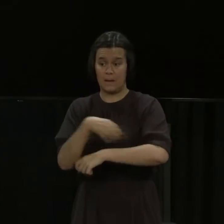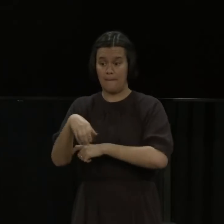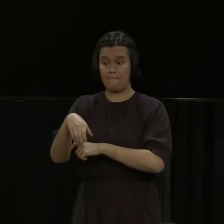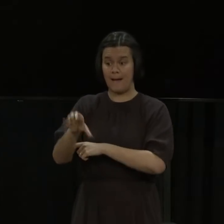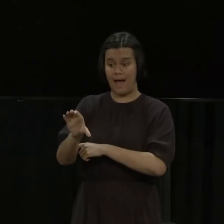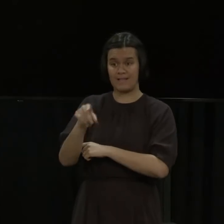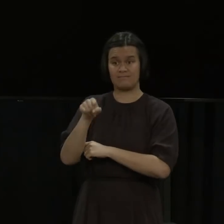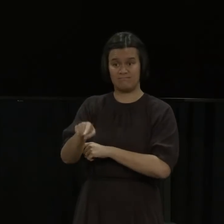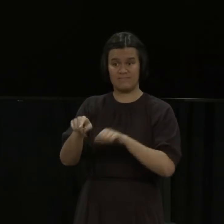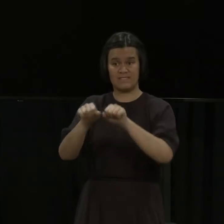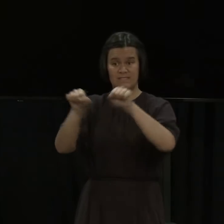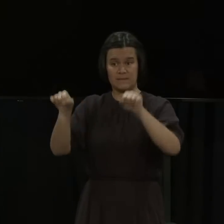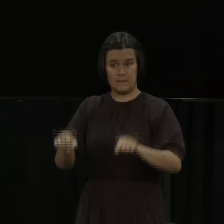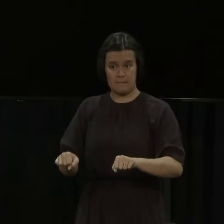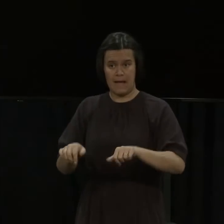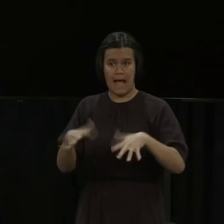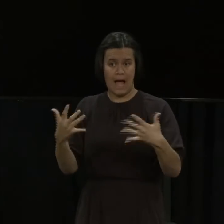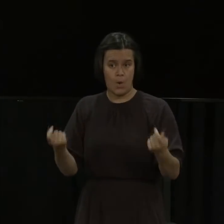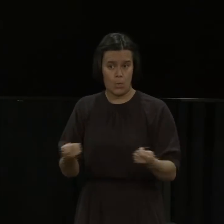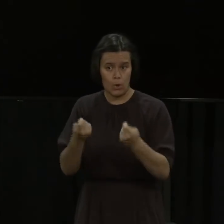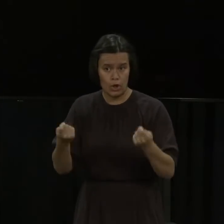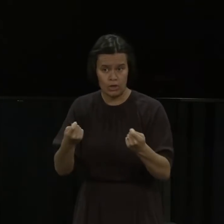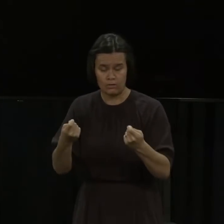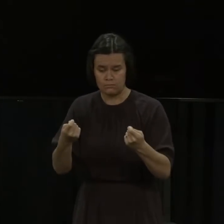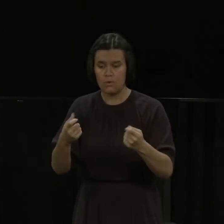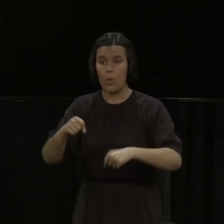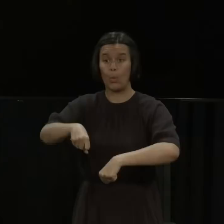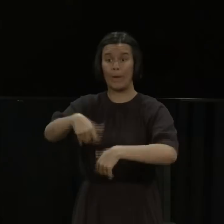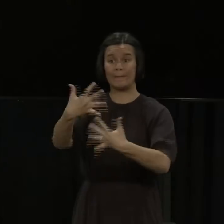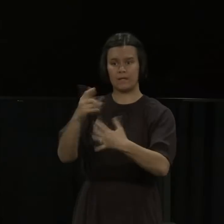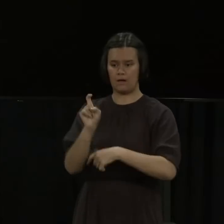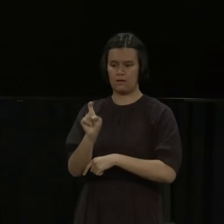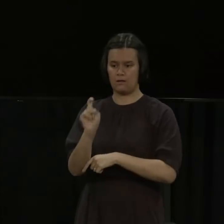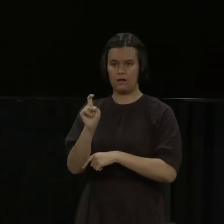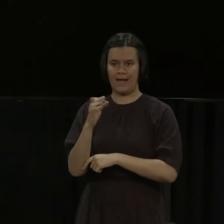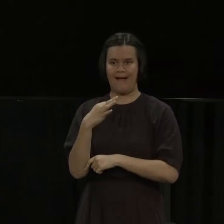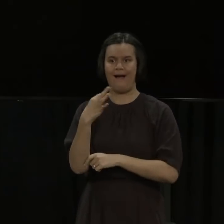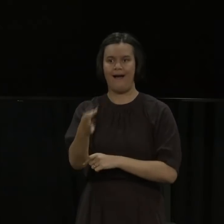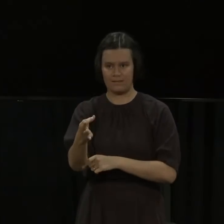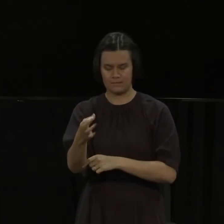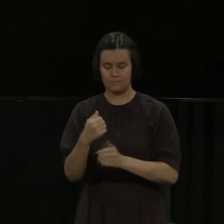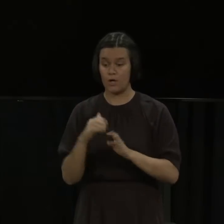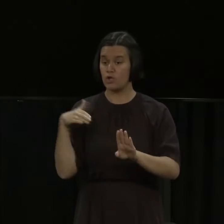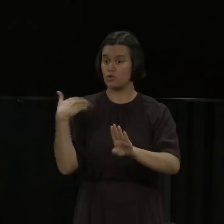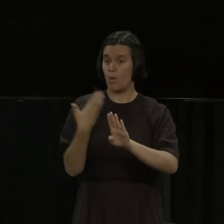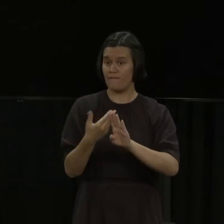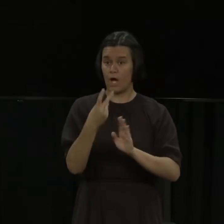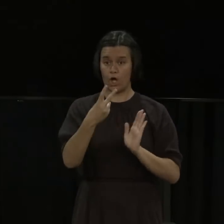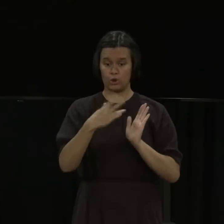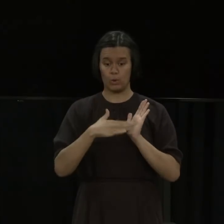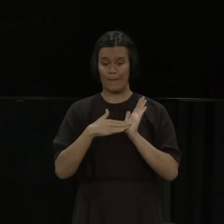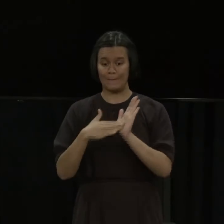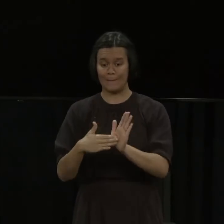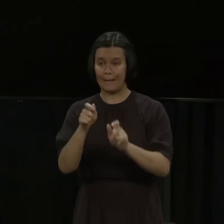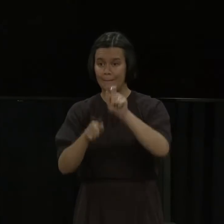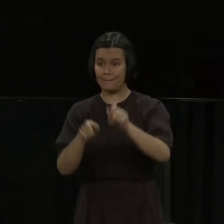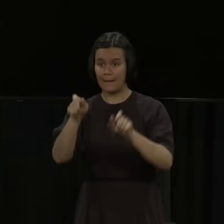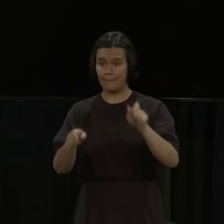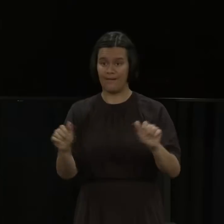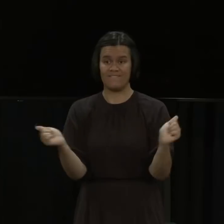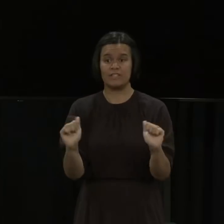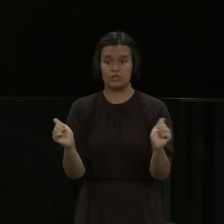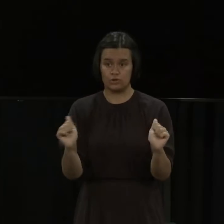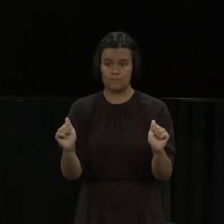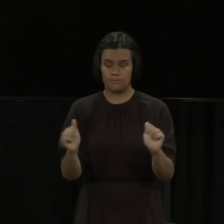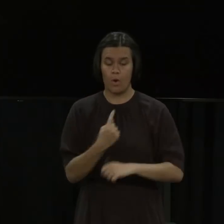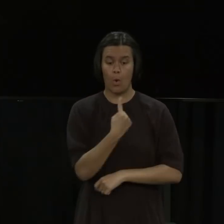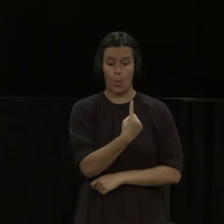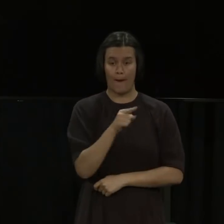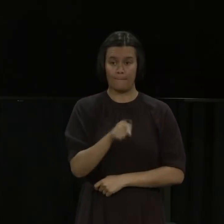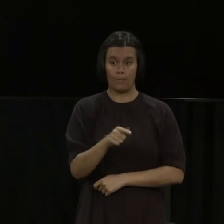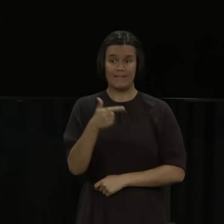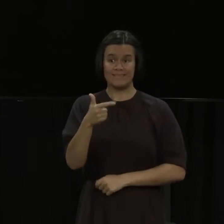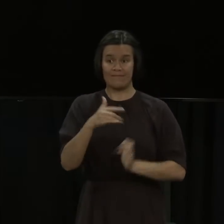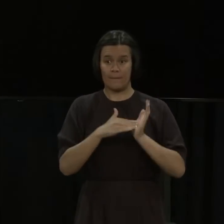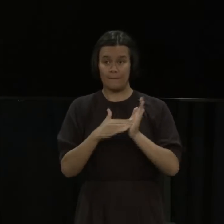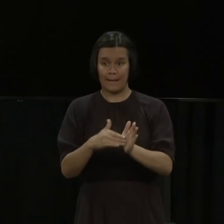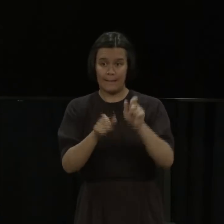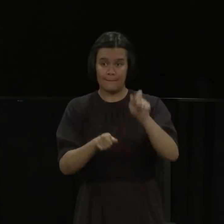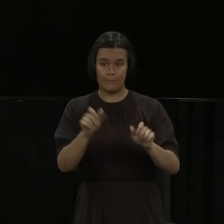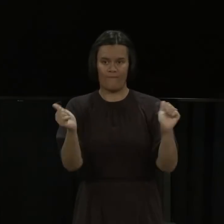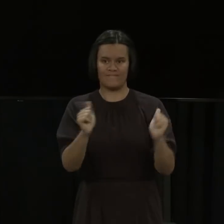the initial rush? >> There are